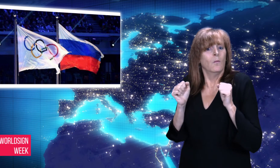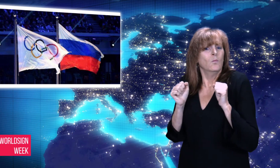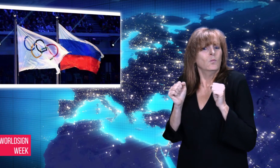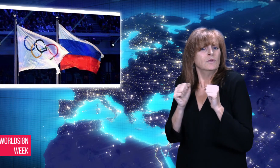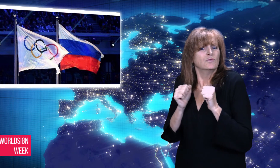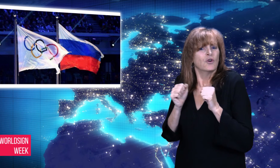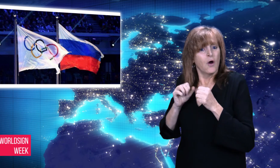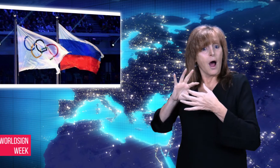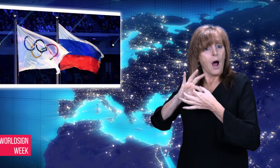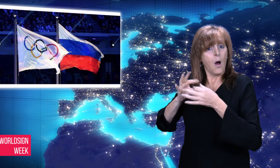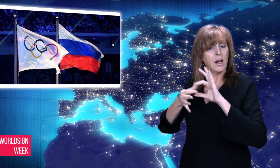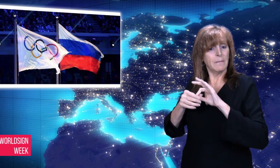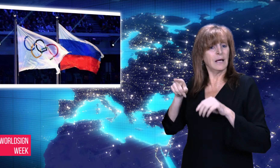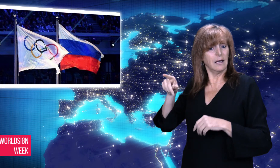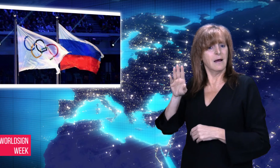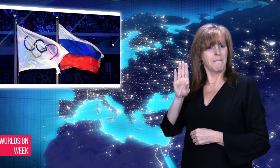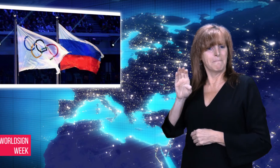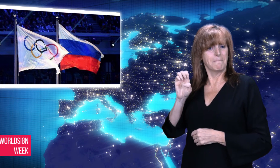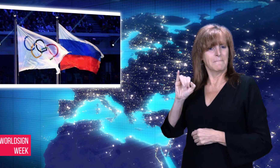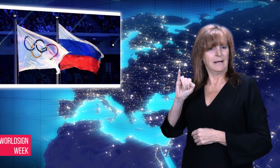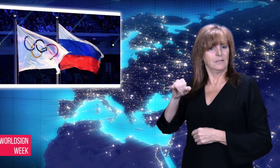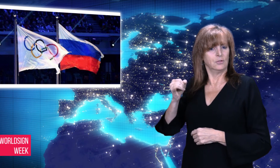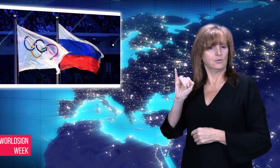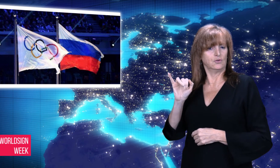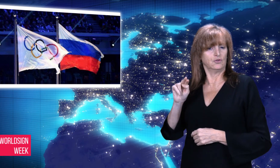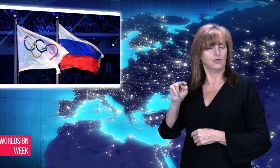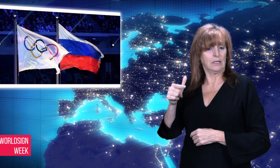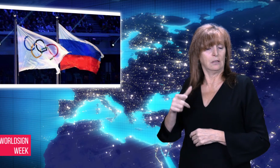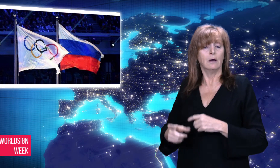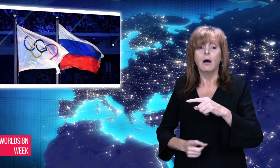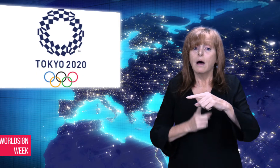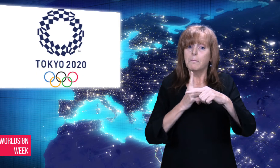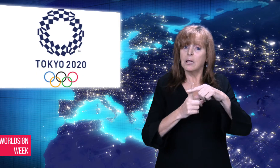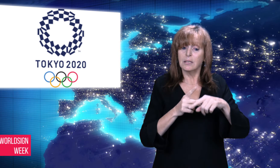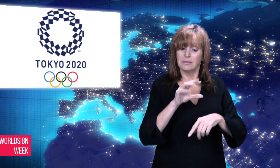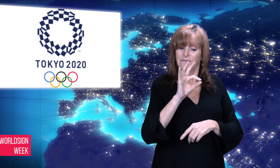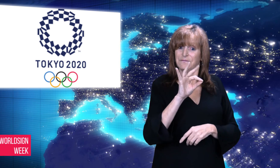Paralympics in Tokyo, the 2022 Winter Olympics in